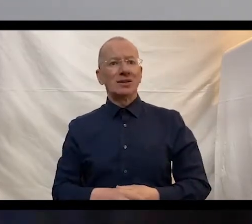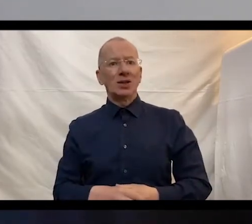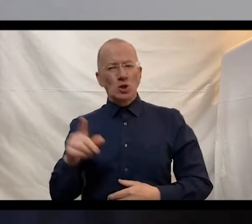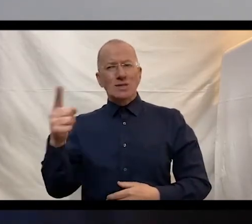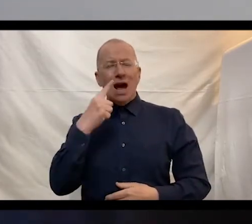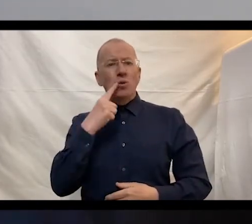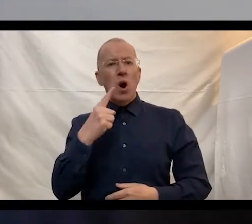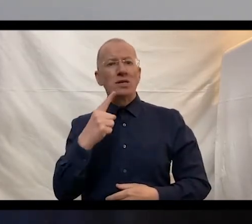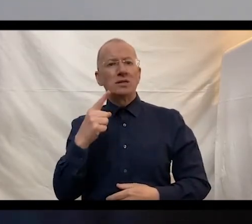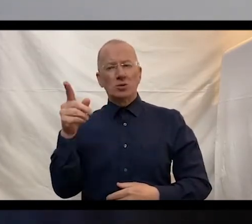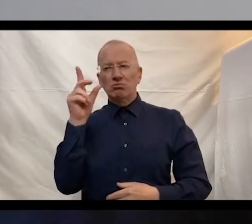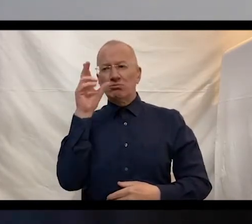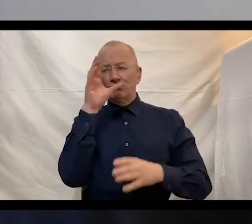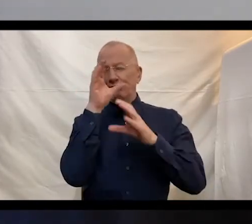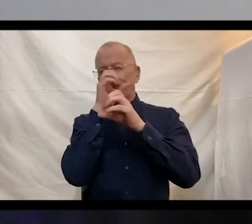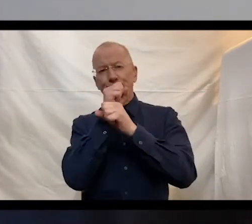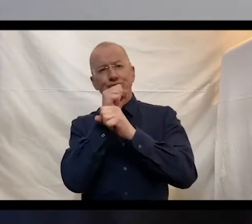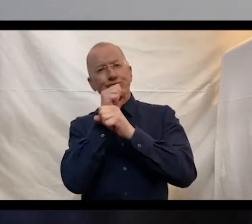You said once when you were nearly asleep